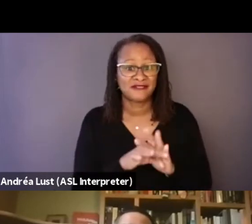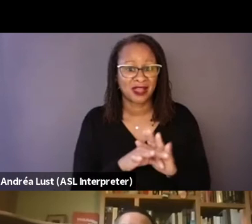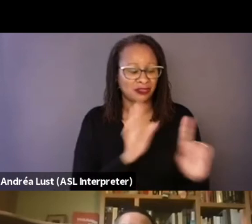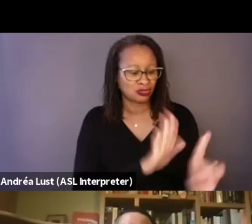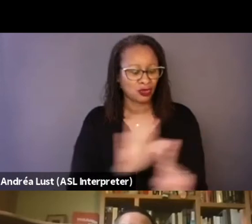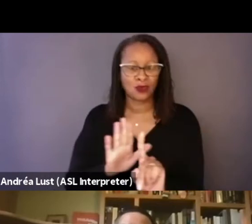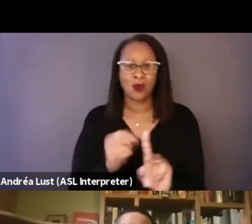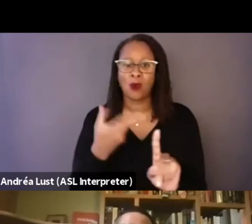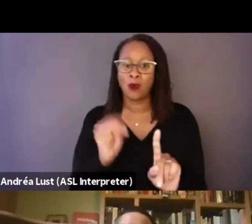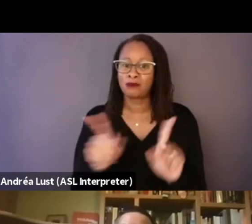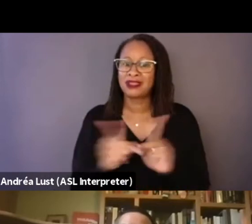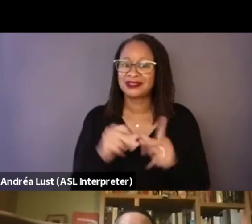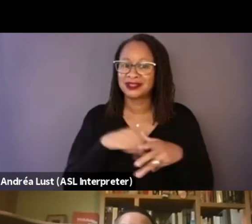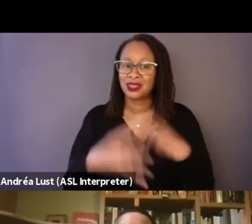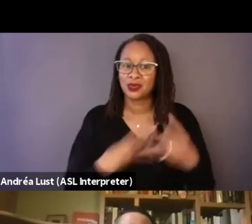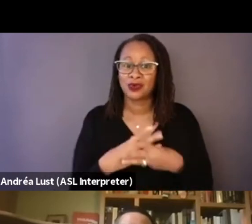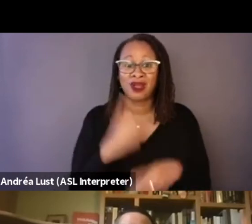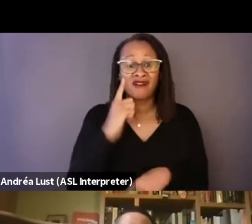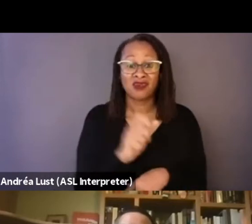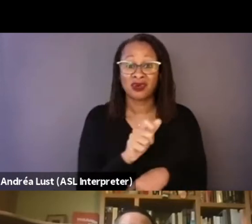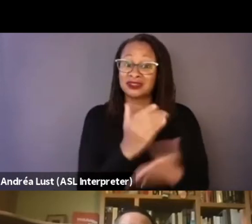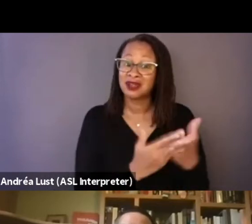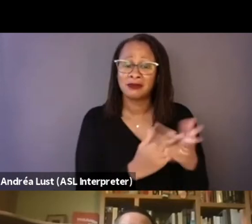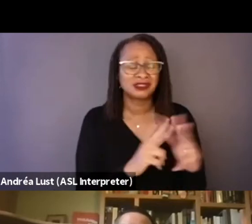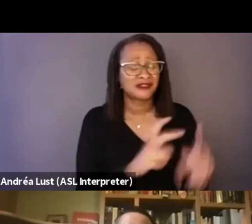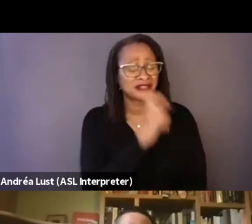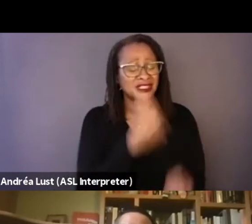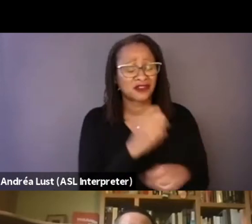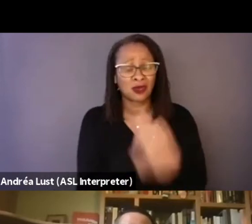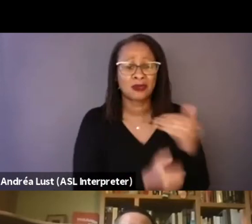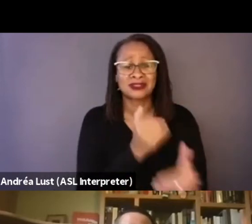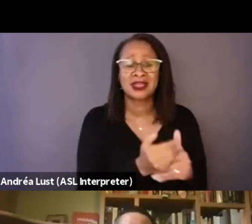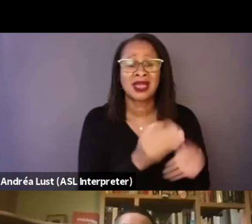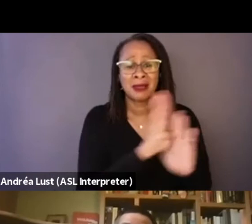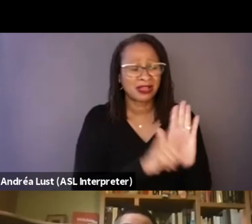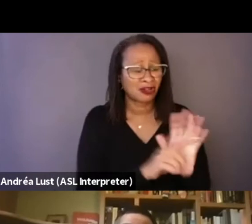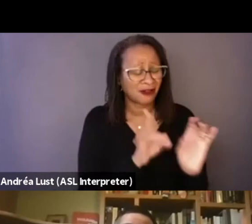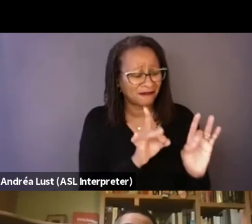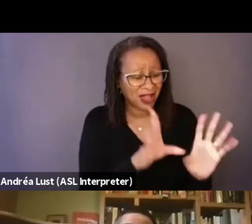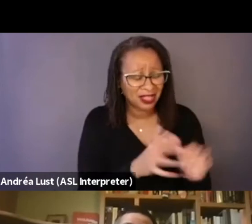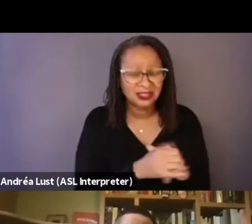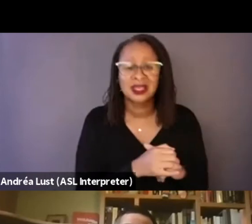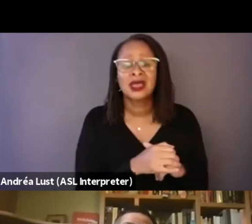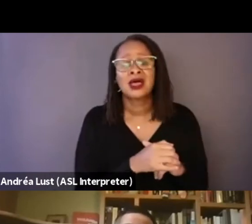For a lot of people it's really difficult because of a background of violence, of a background of darkness,